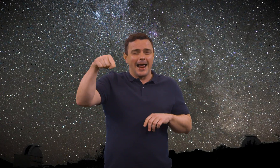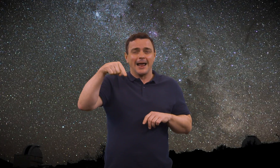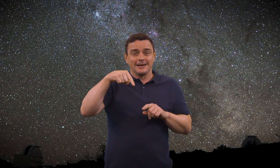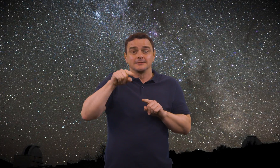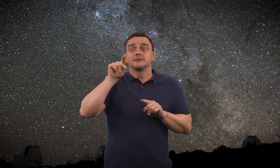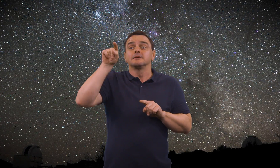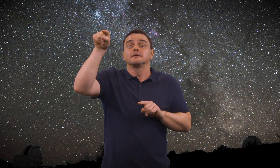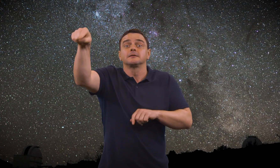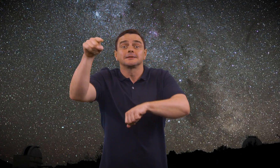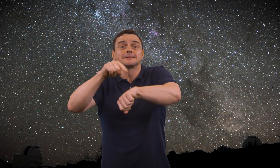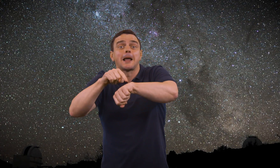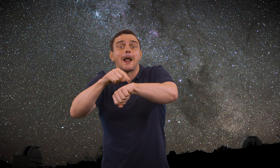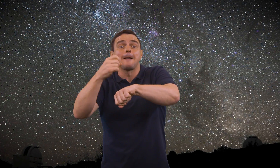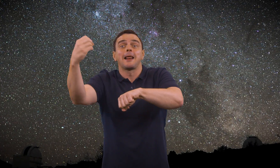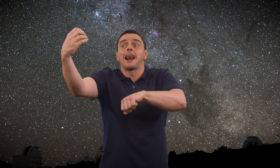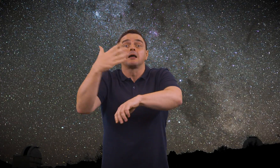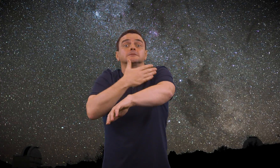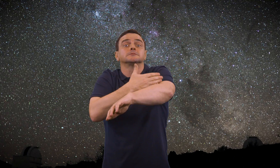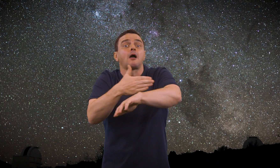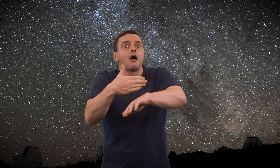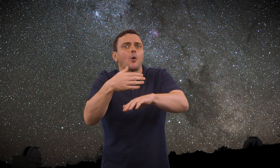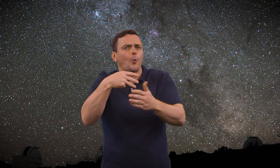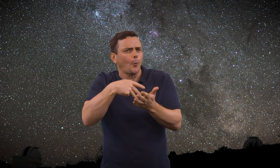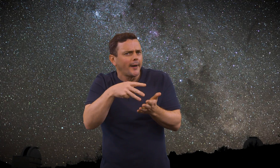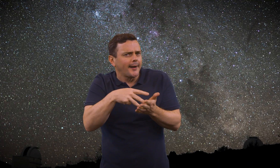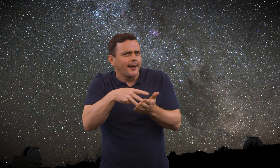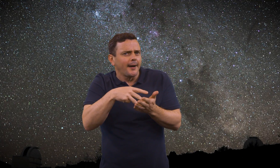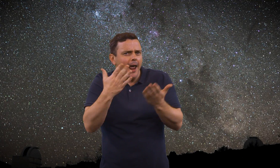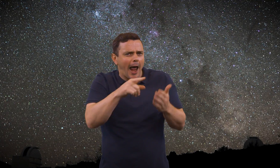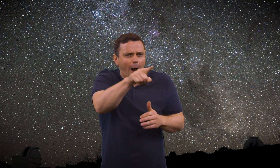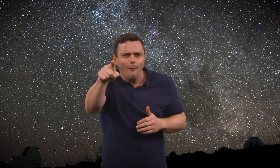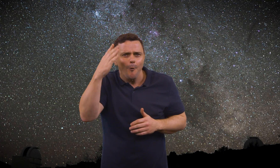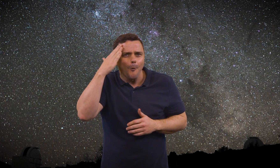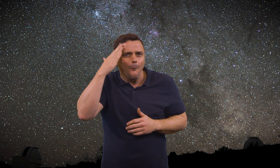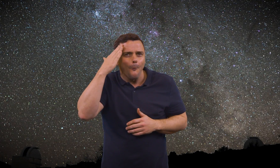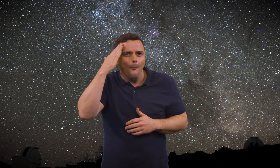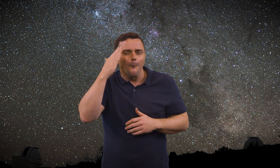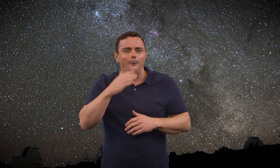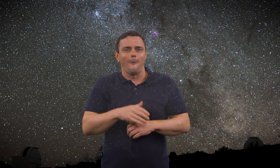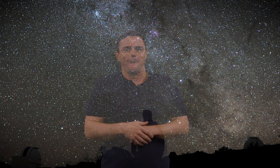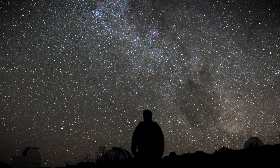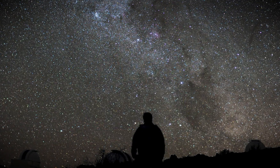How long ago did the light leave the star and begin travelling to us? And how do you know?